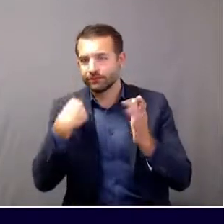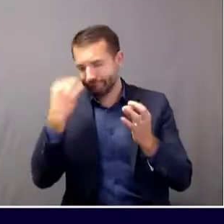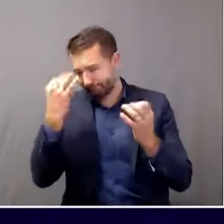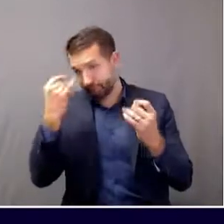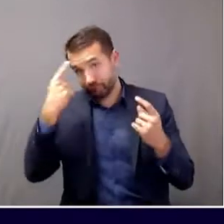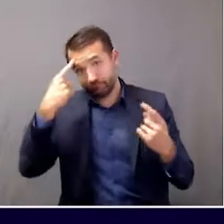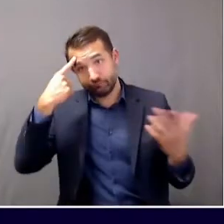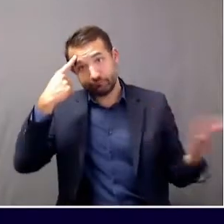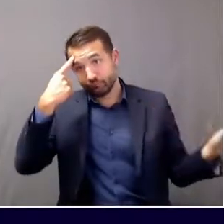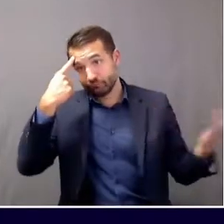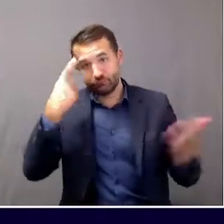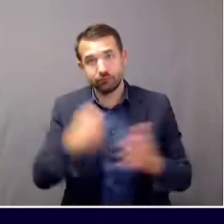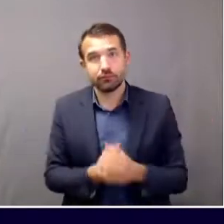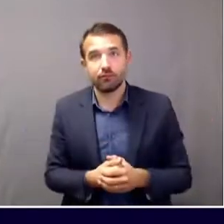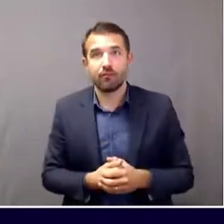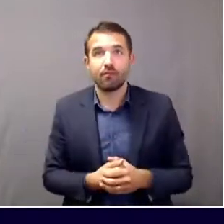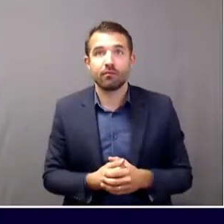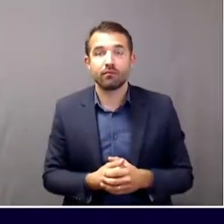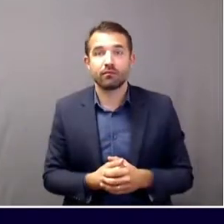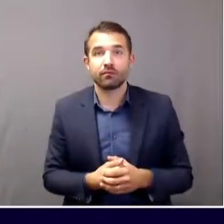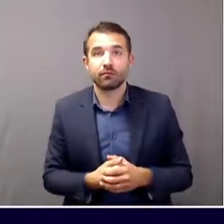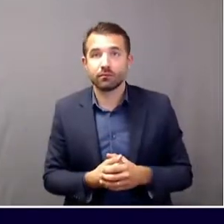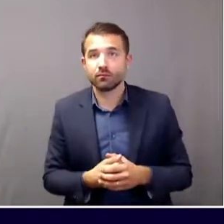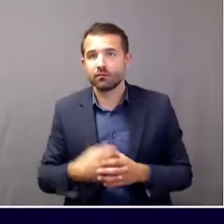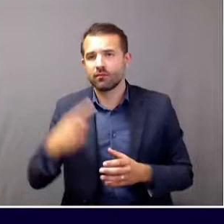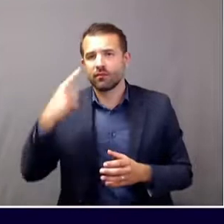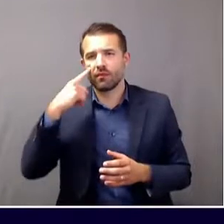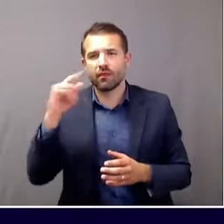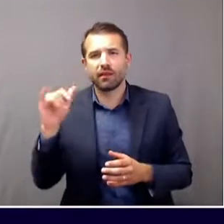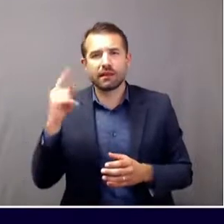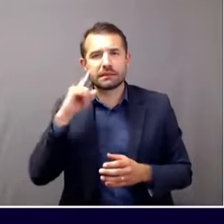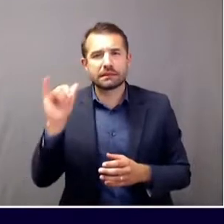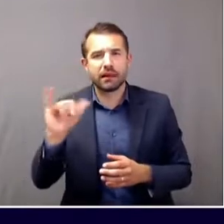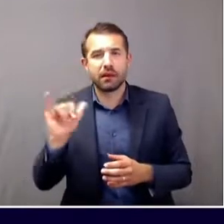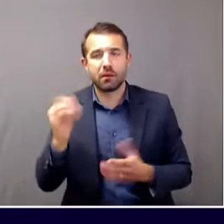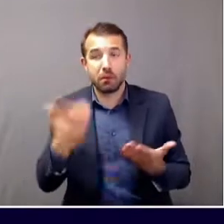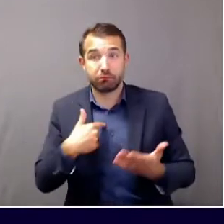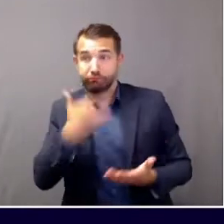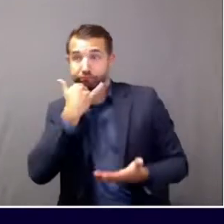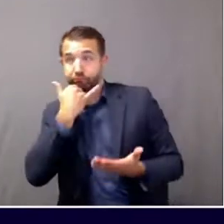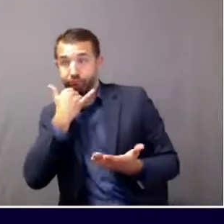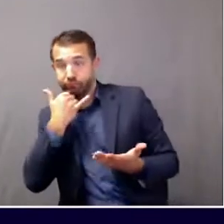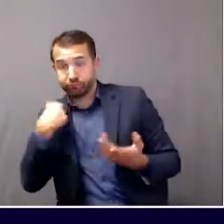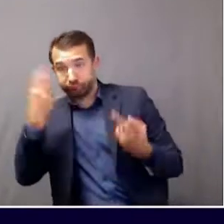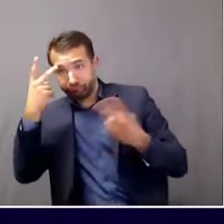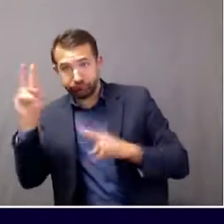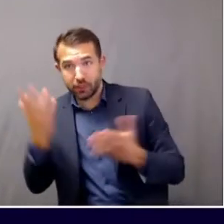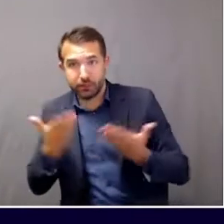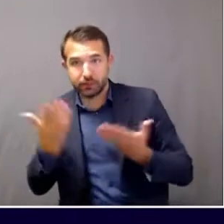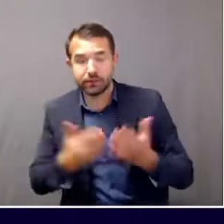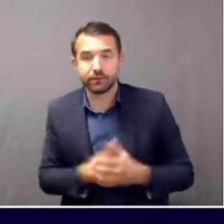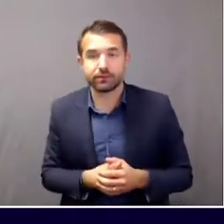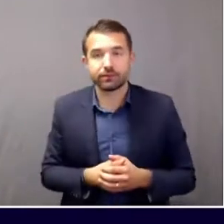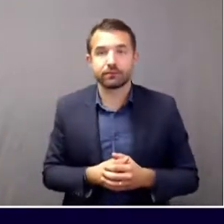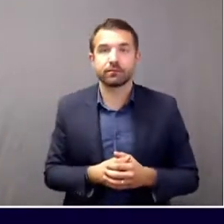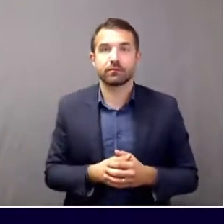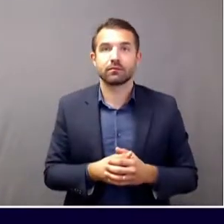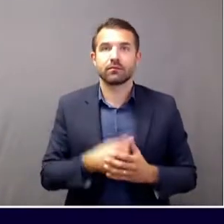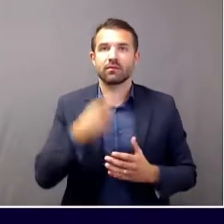quick it sounded like if I if I